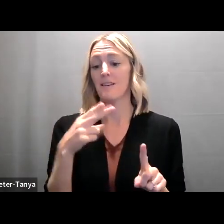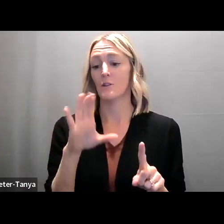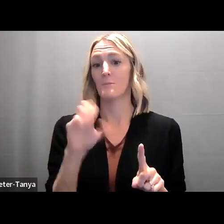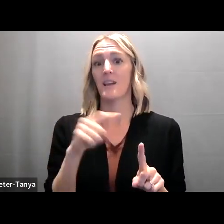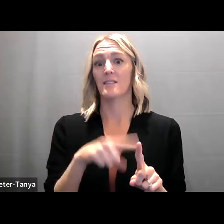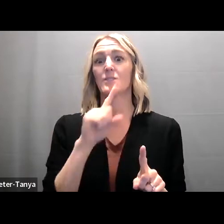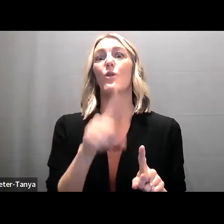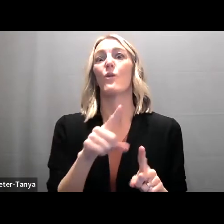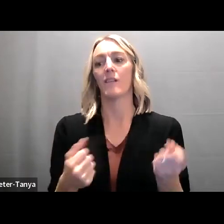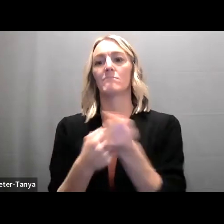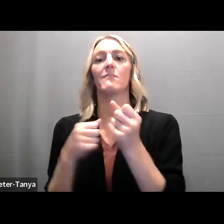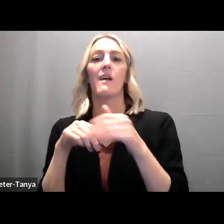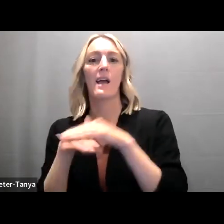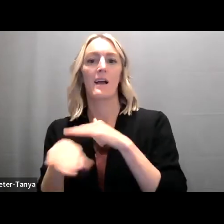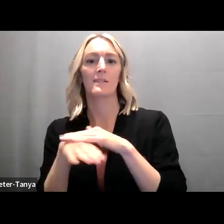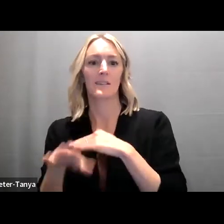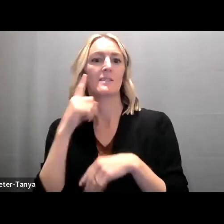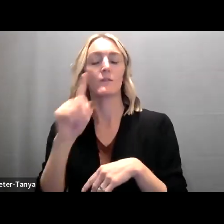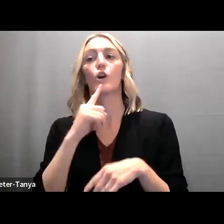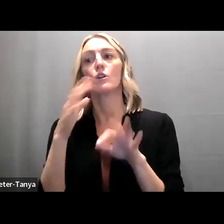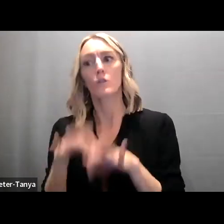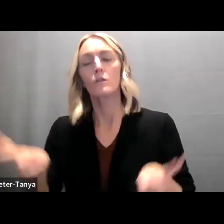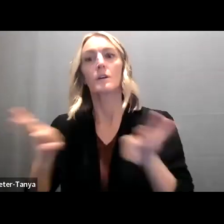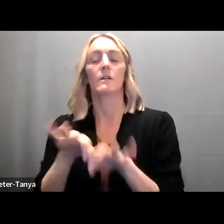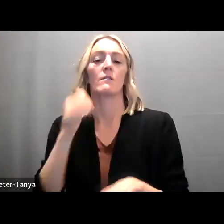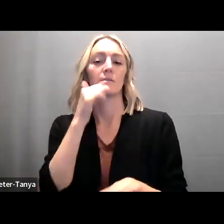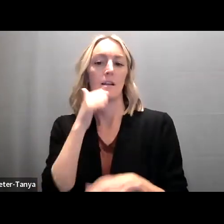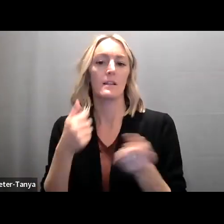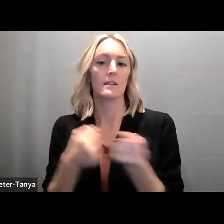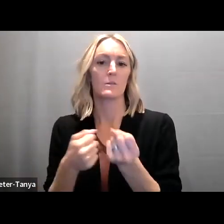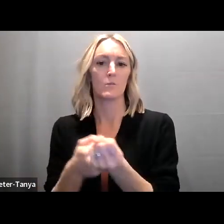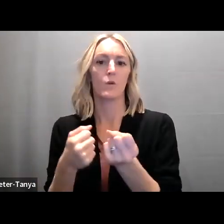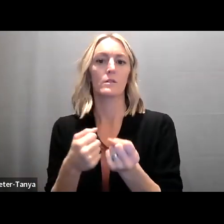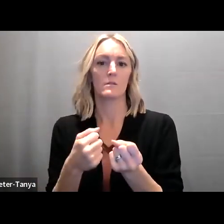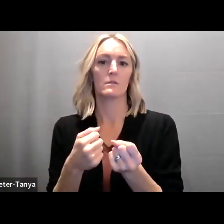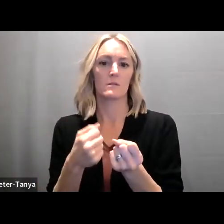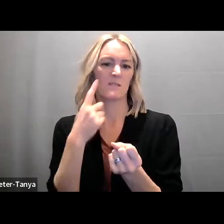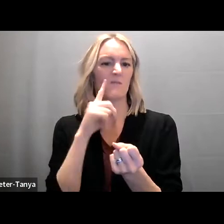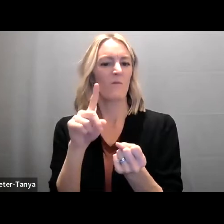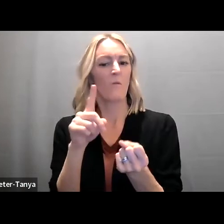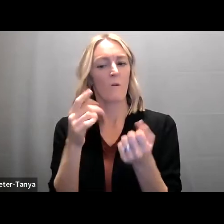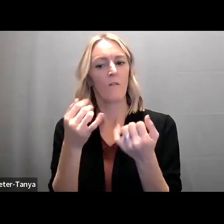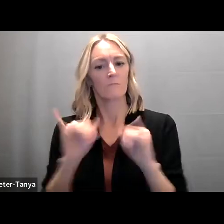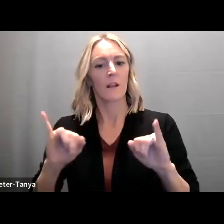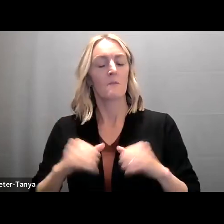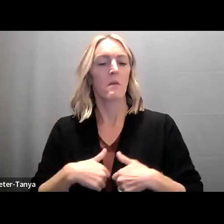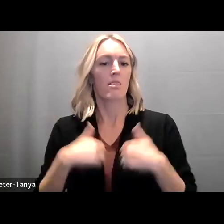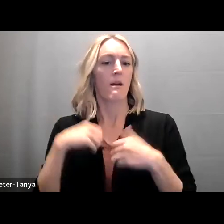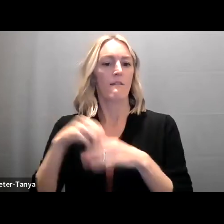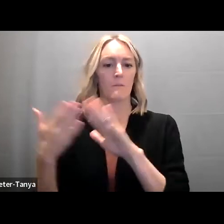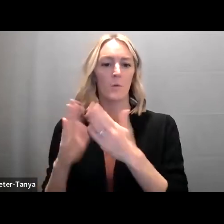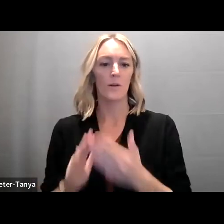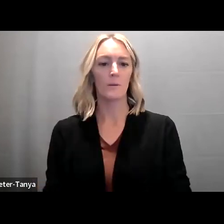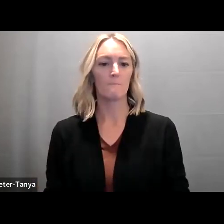to really critical daily supports for live an independent life.